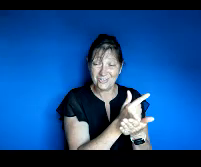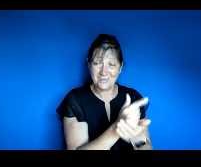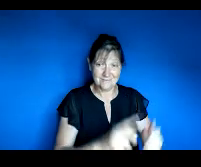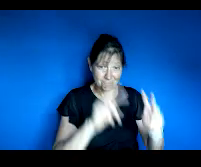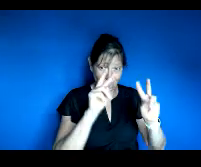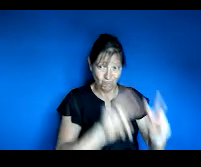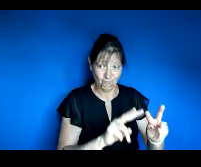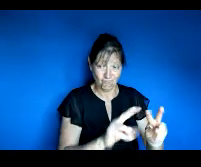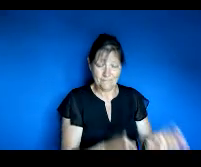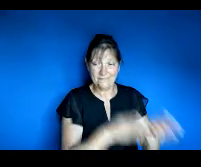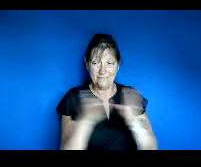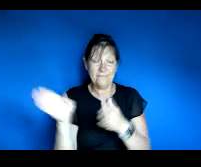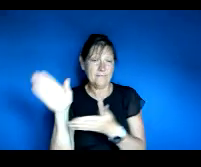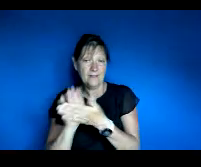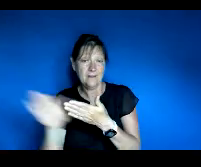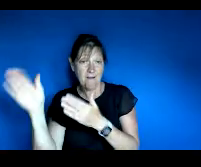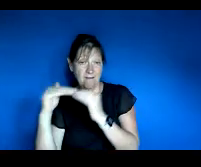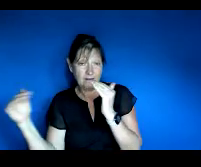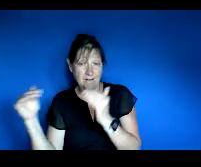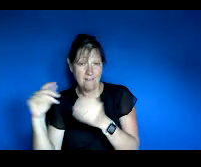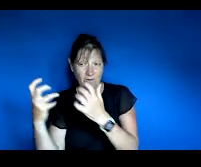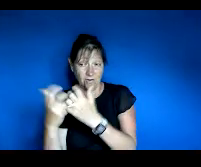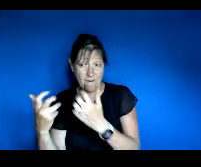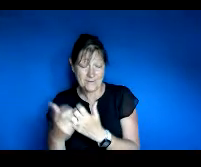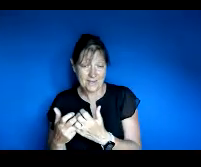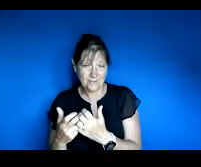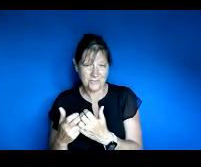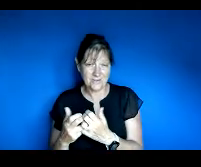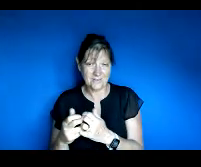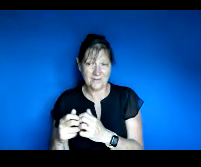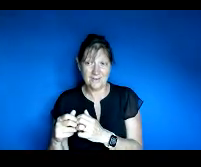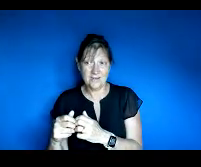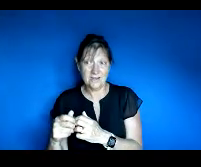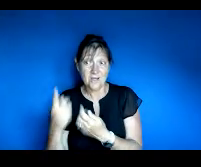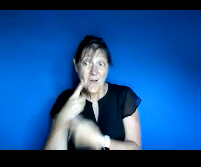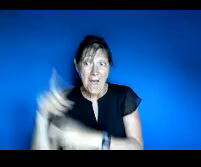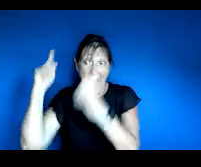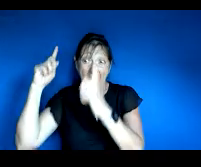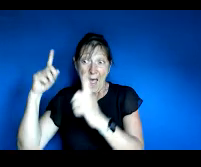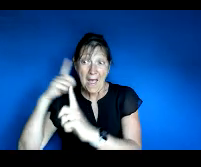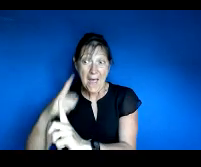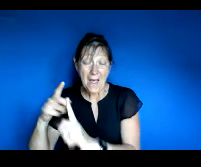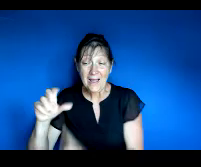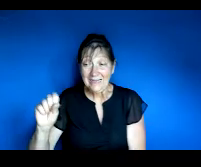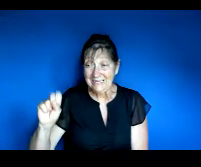for college-level accommodations is this idea that, instead of looking through the lens of success, we're looking through the lens of access.